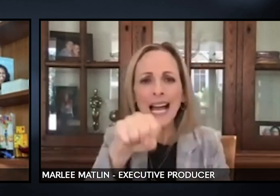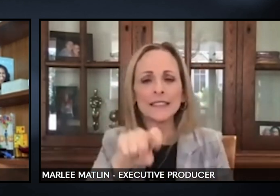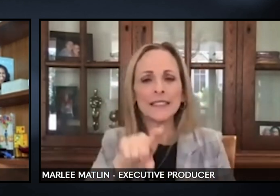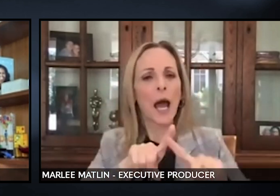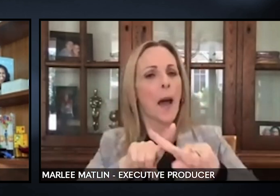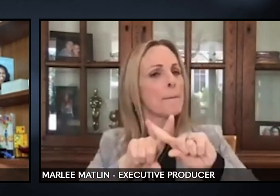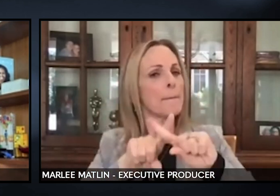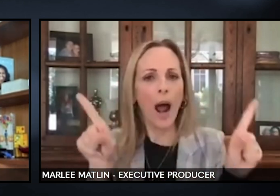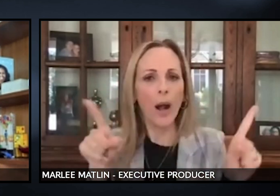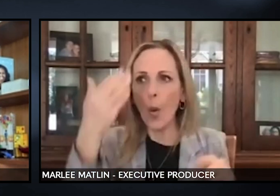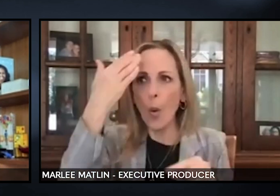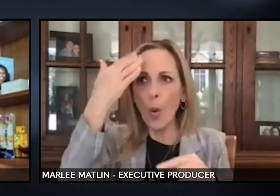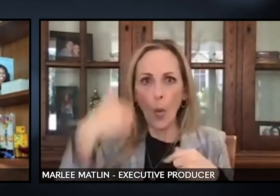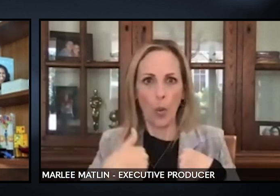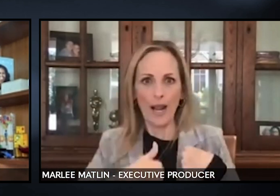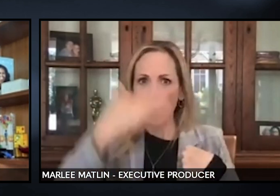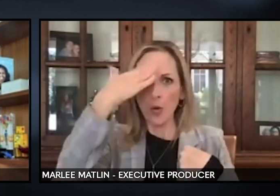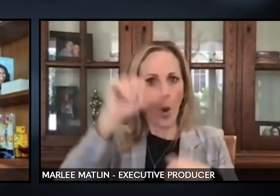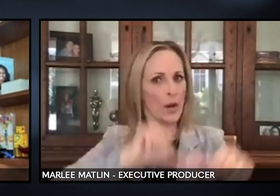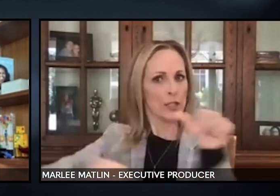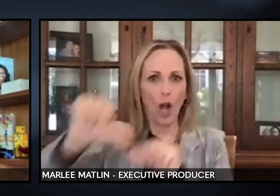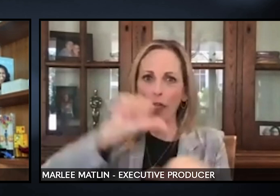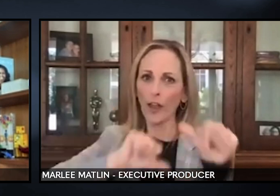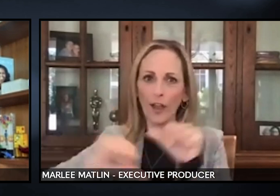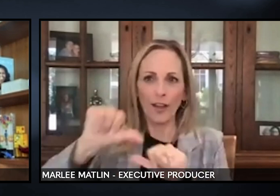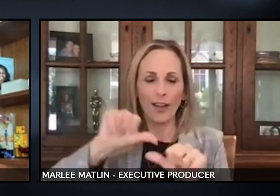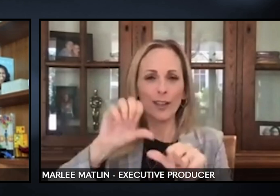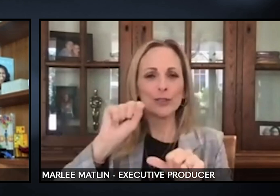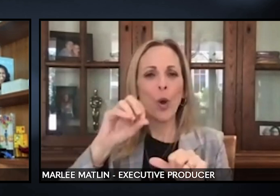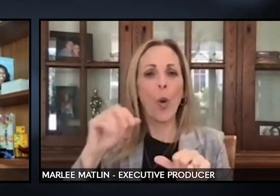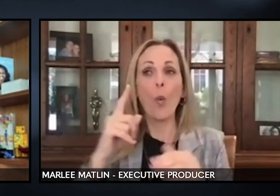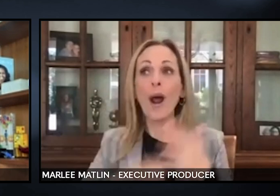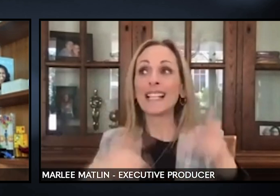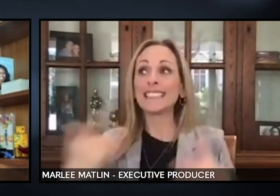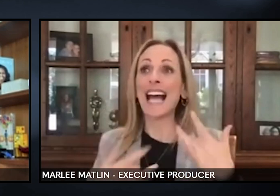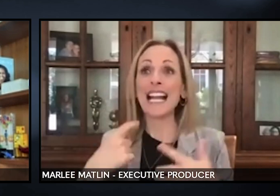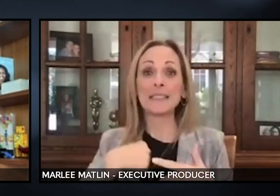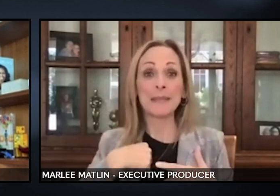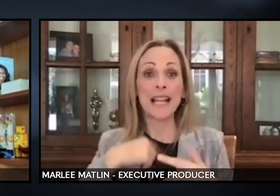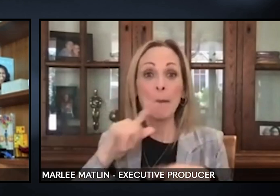their job to do, but they don't, we don't know each other. So it's a